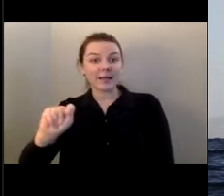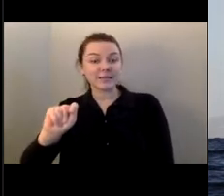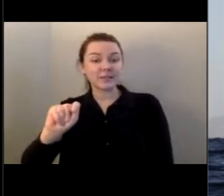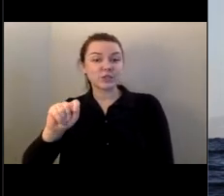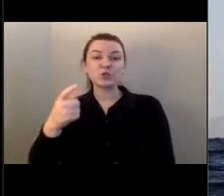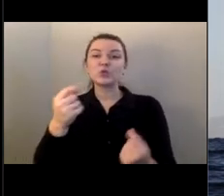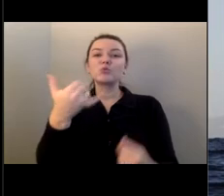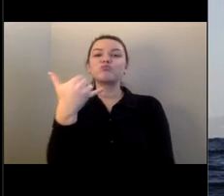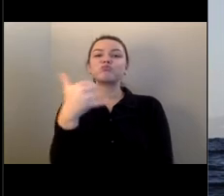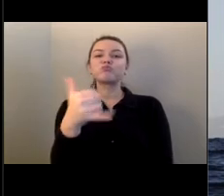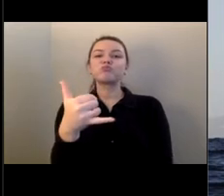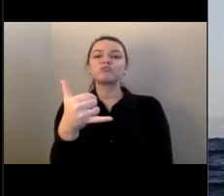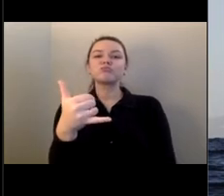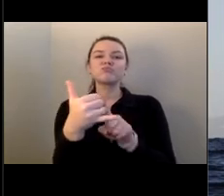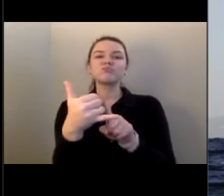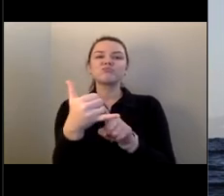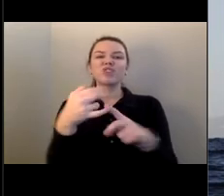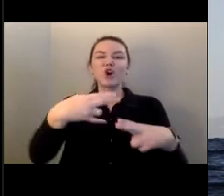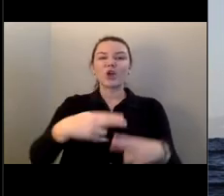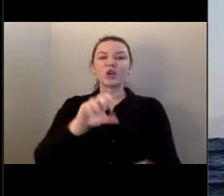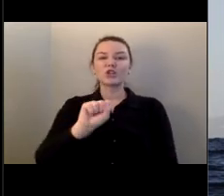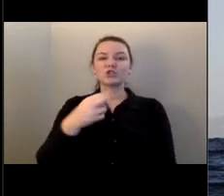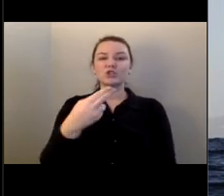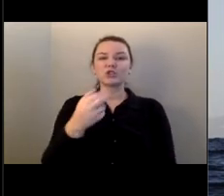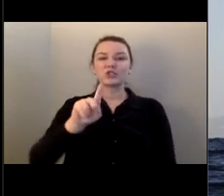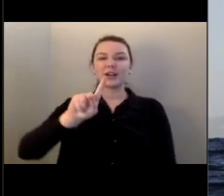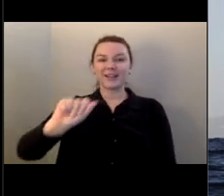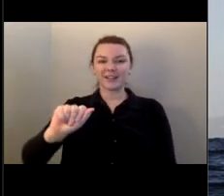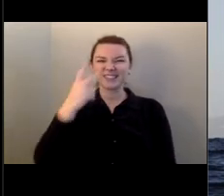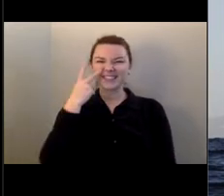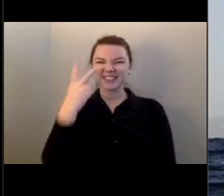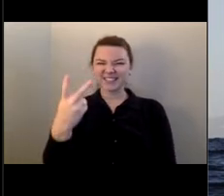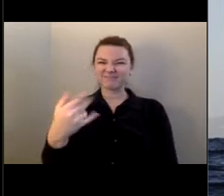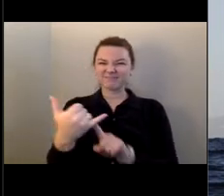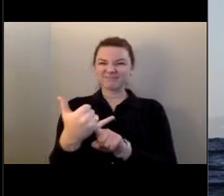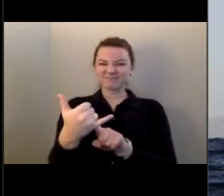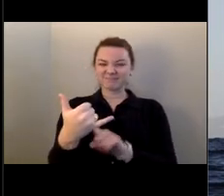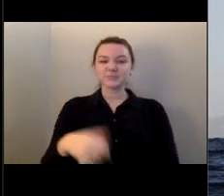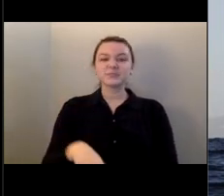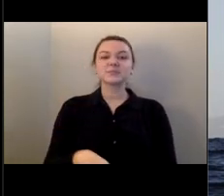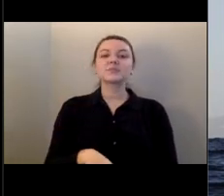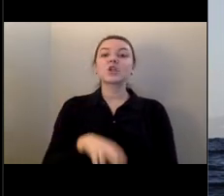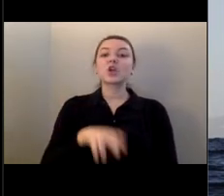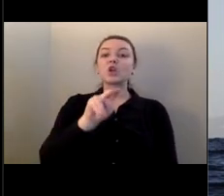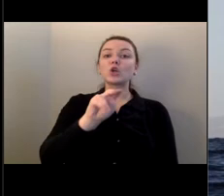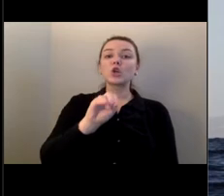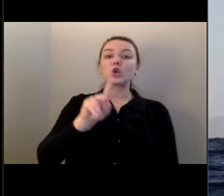So a shaka, that's a shaka. You guys, can you see that? So at the No ka best, we're going to throw a shaka.